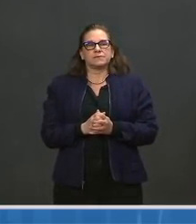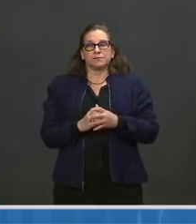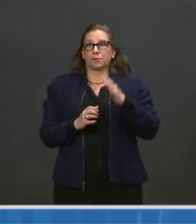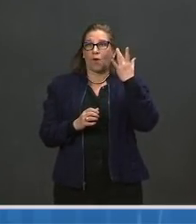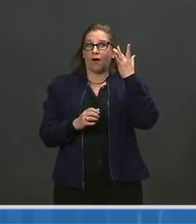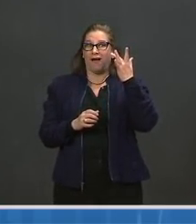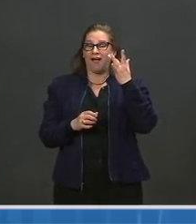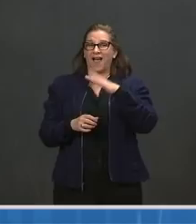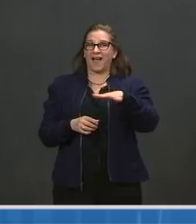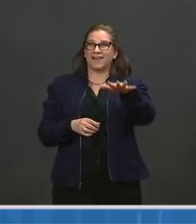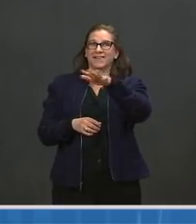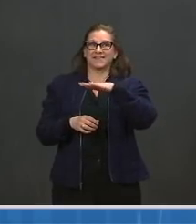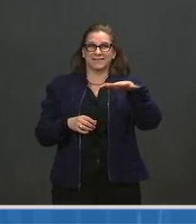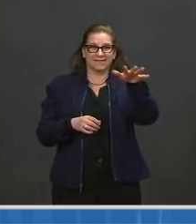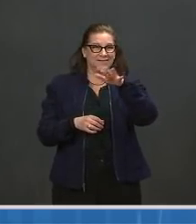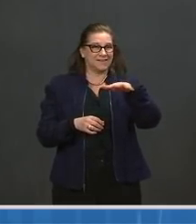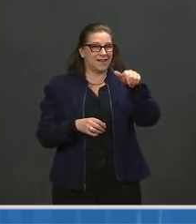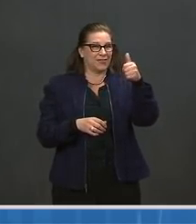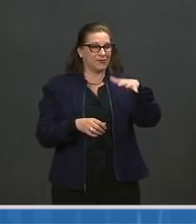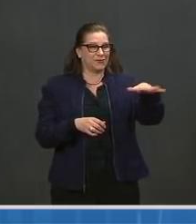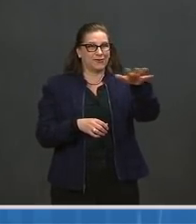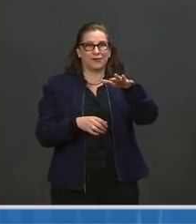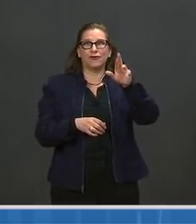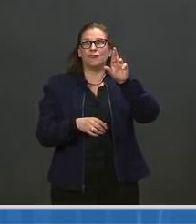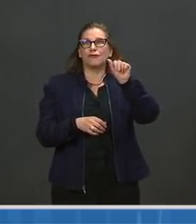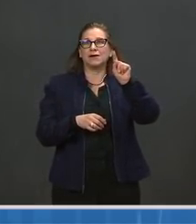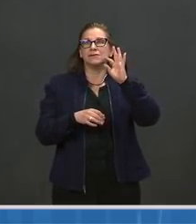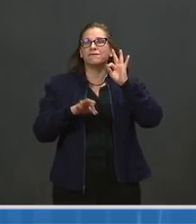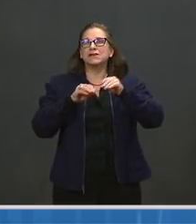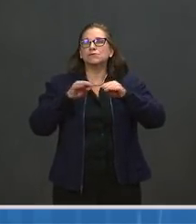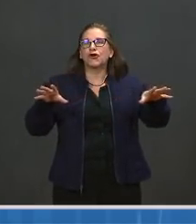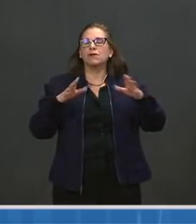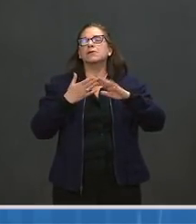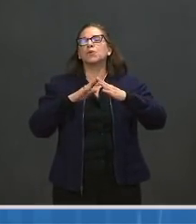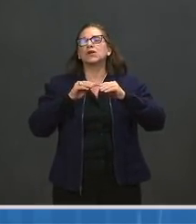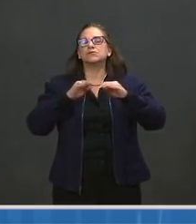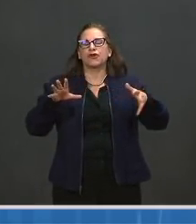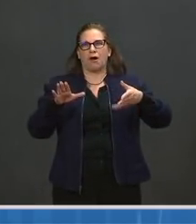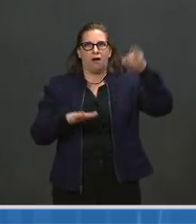The President has set a goal of doubling the number of community vaccination centers